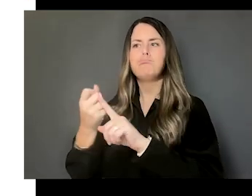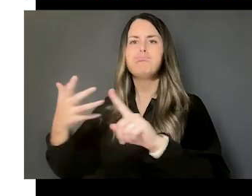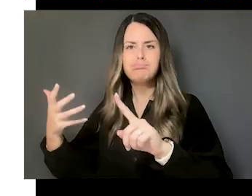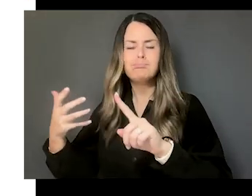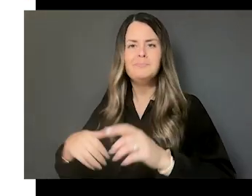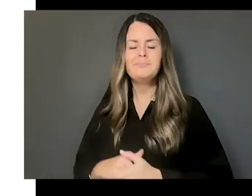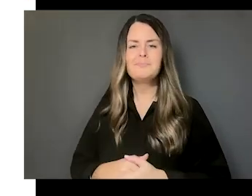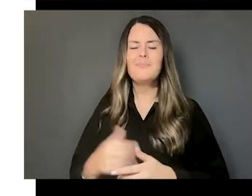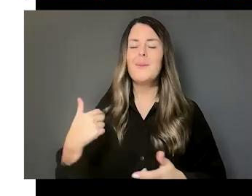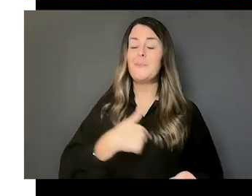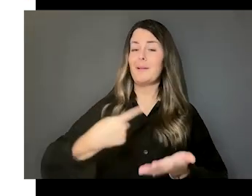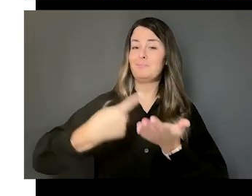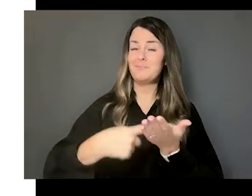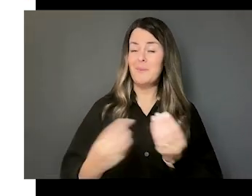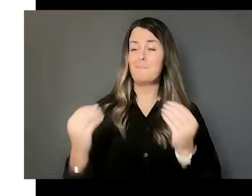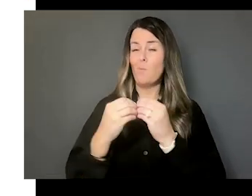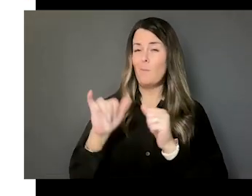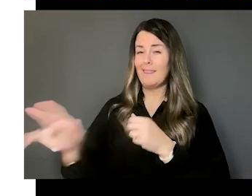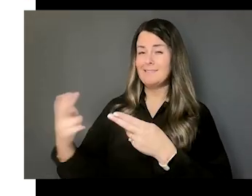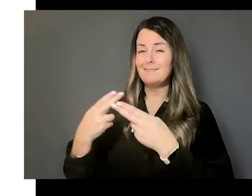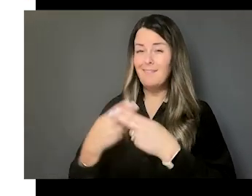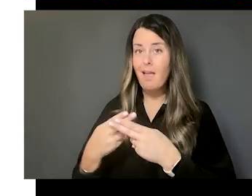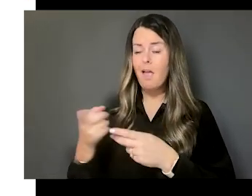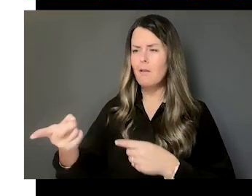As we dive deeper into this slide, let's talk about what the students are doing.